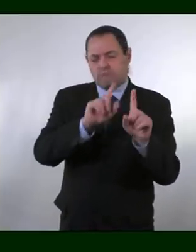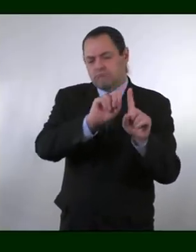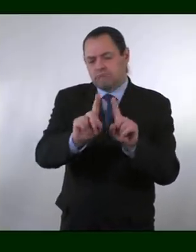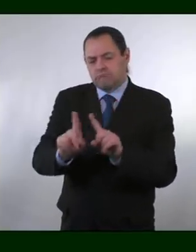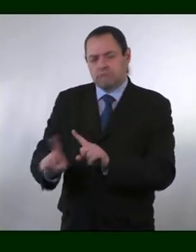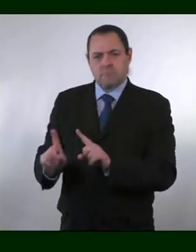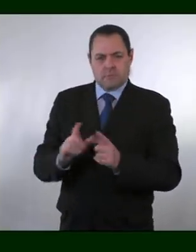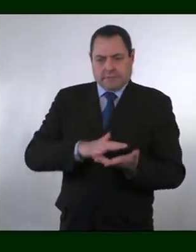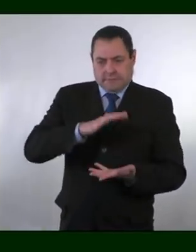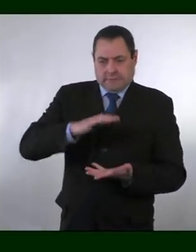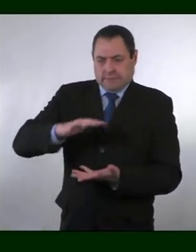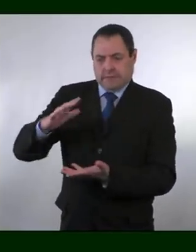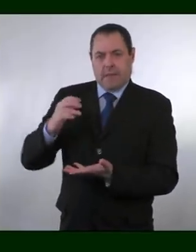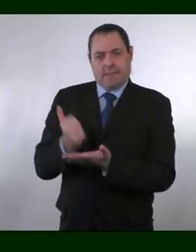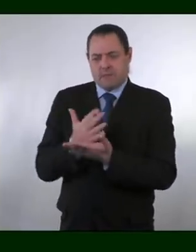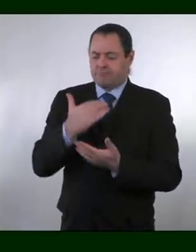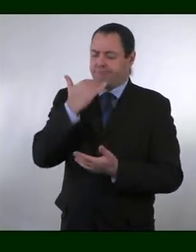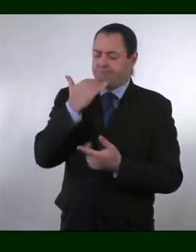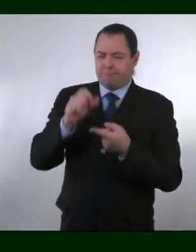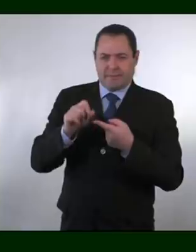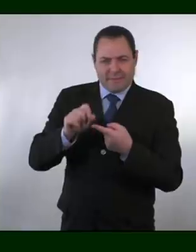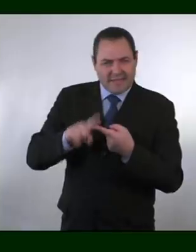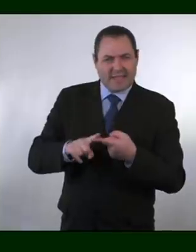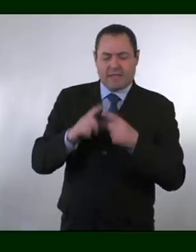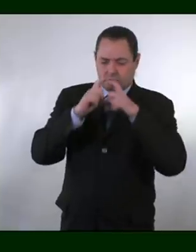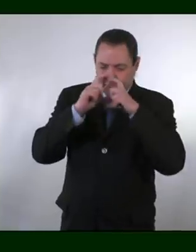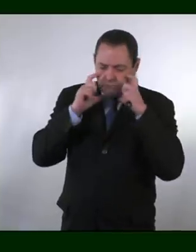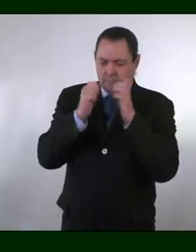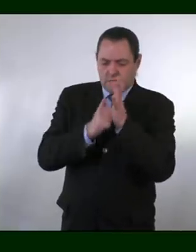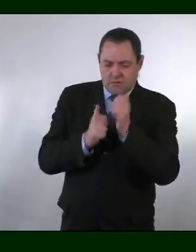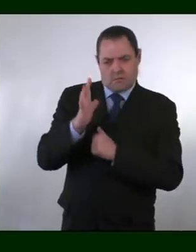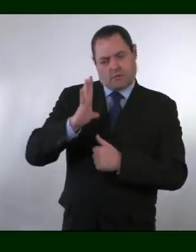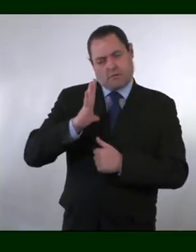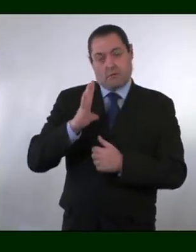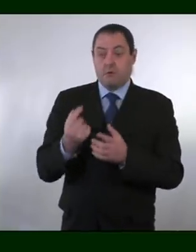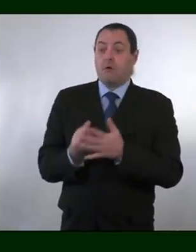a mountain of PPE against any further crisis. The right hon. and learned Gentleman talks about